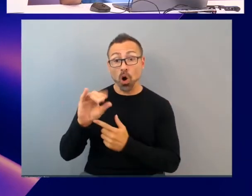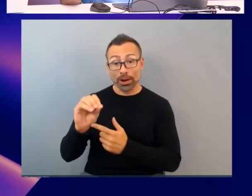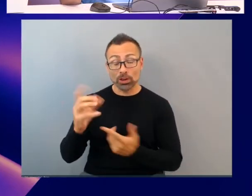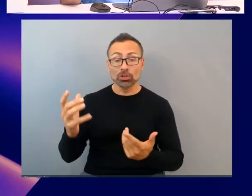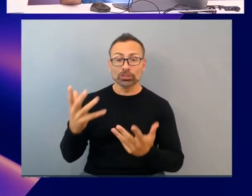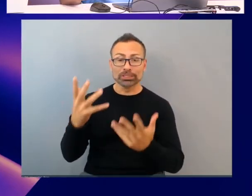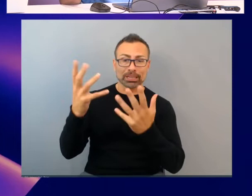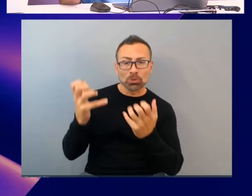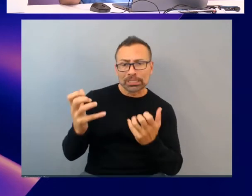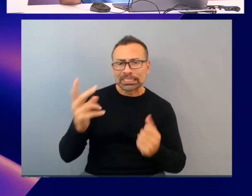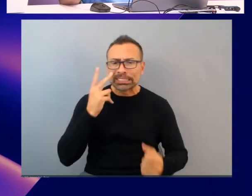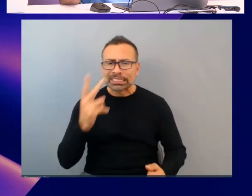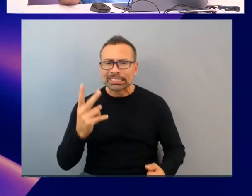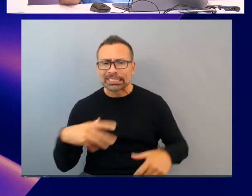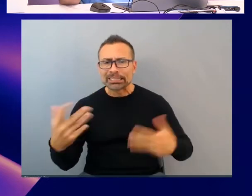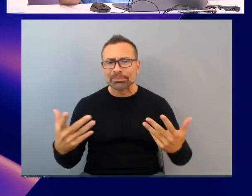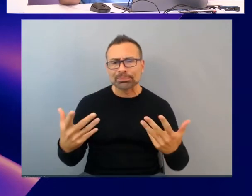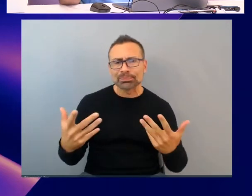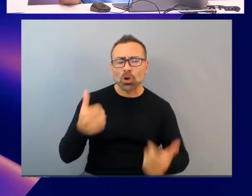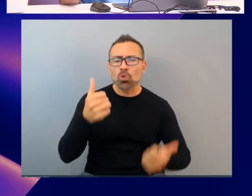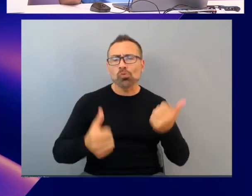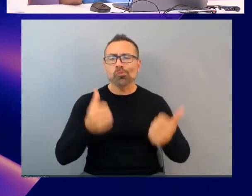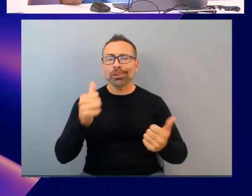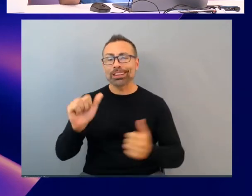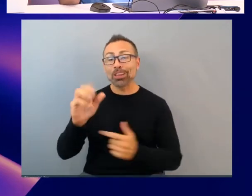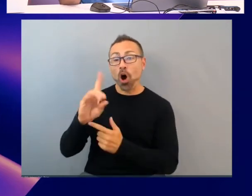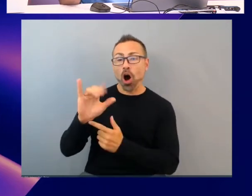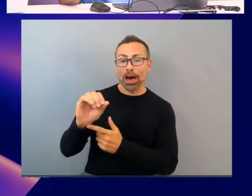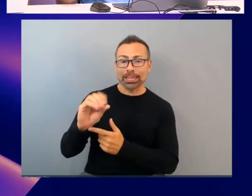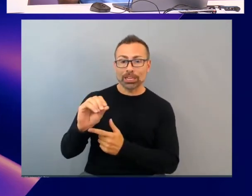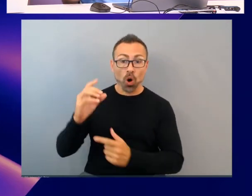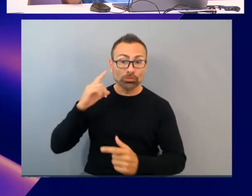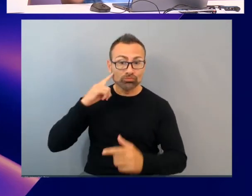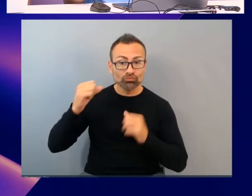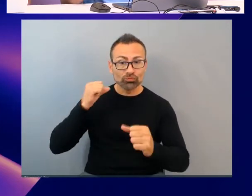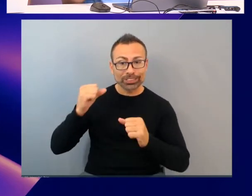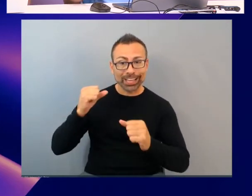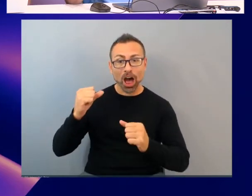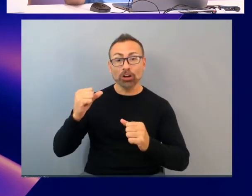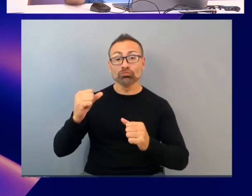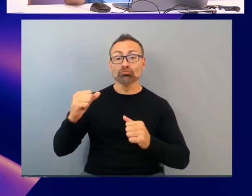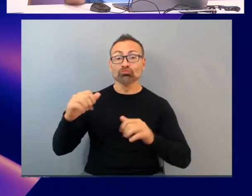what are the audio tracks are very popular, and when these audio tracks are being played,